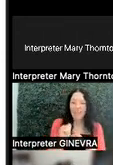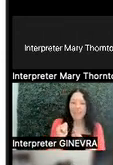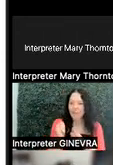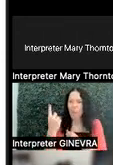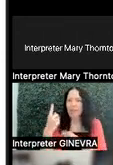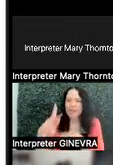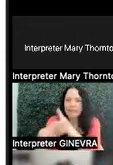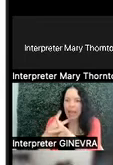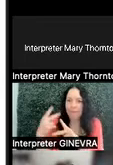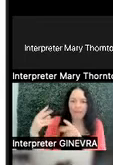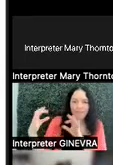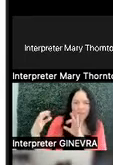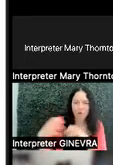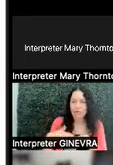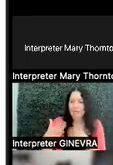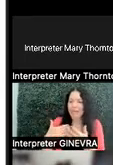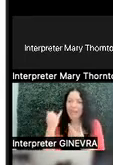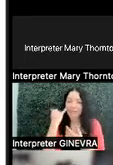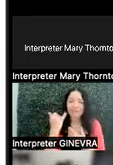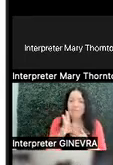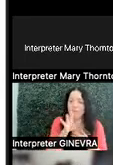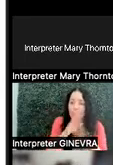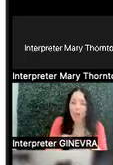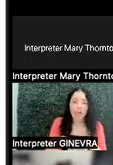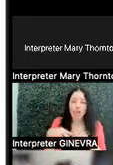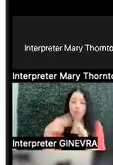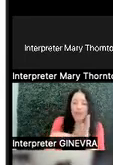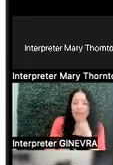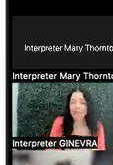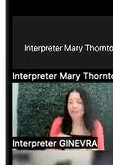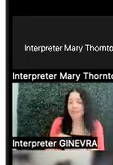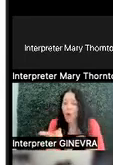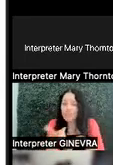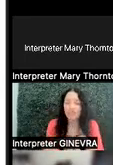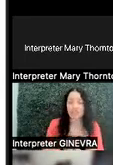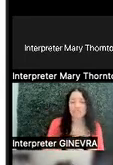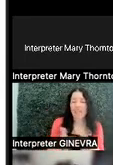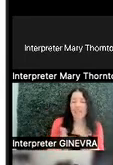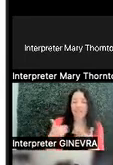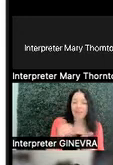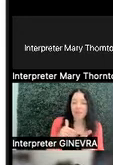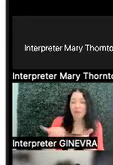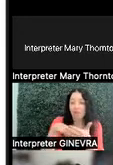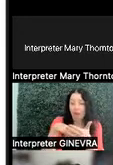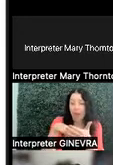verbal, whether it's lots of reading, lots of watching-- having frequent breaks can really help.